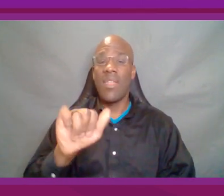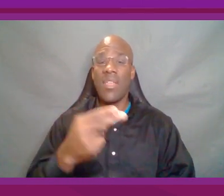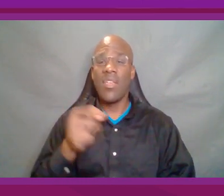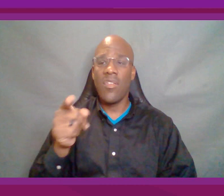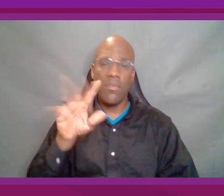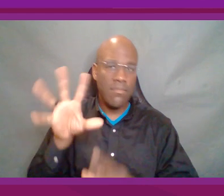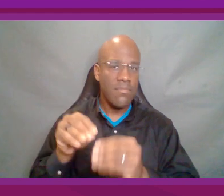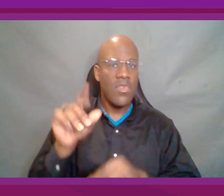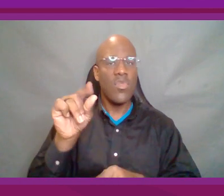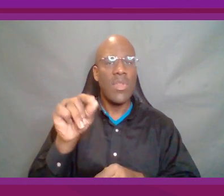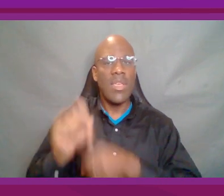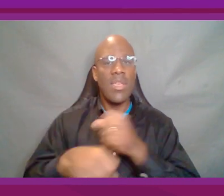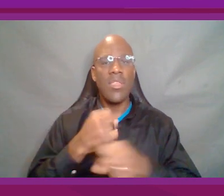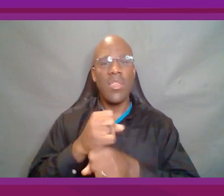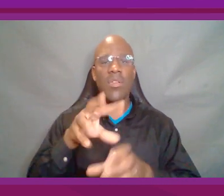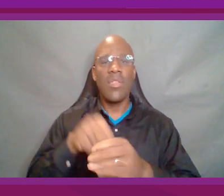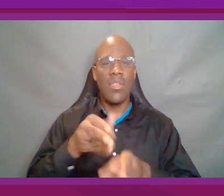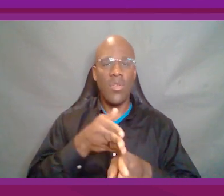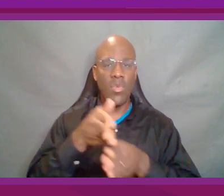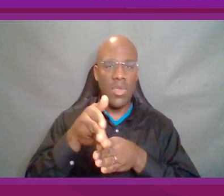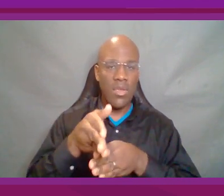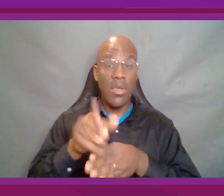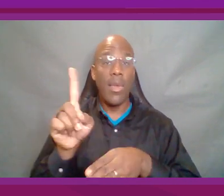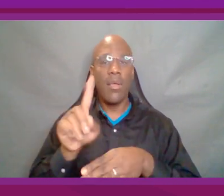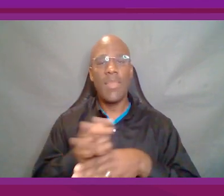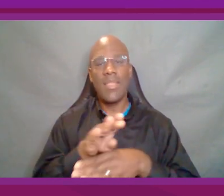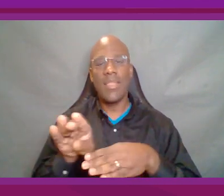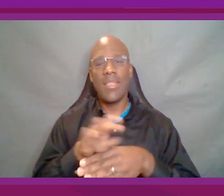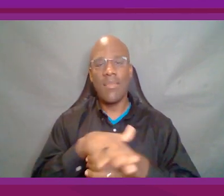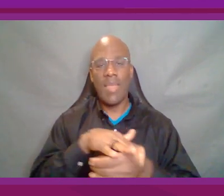She has spent 20 years of her career in the corporate space, and in her current role she